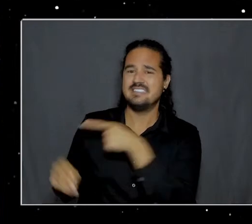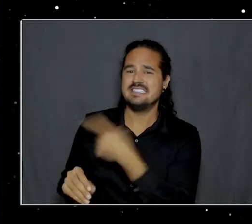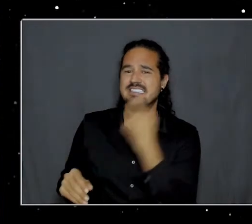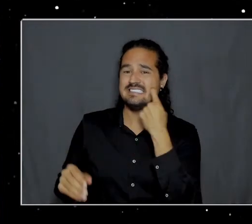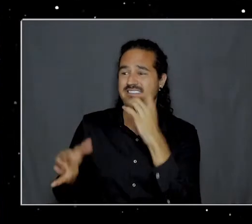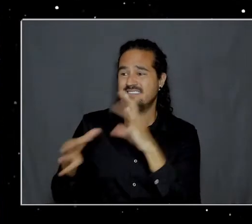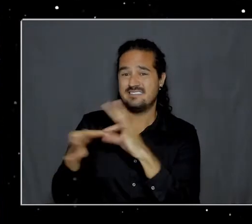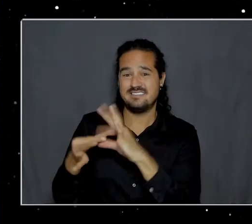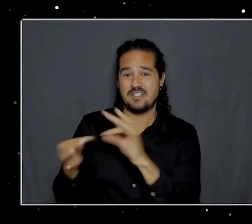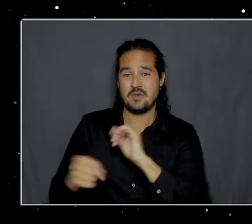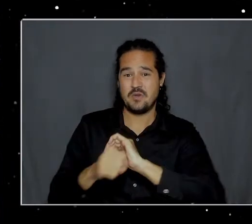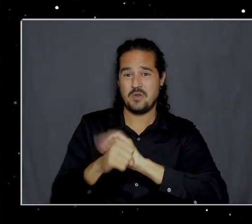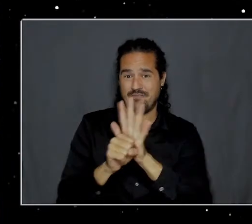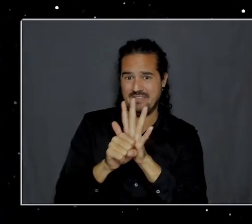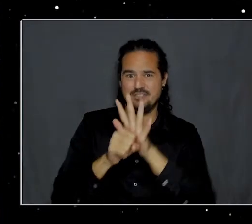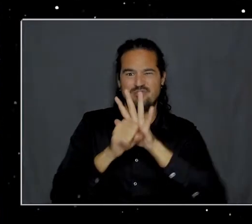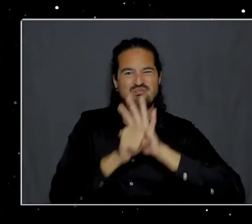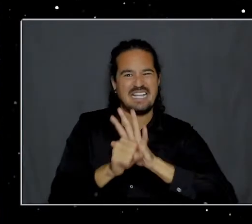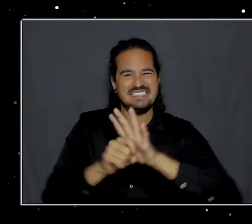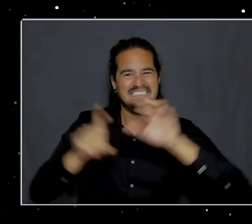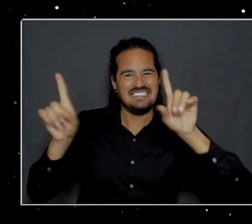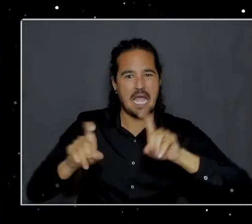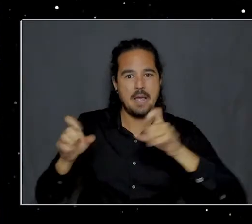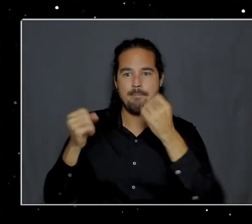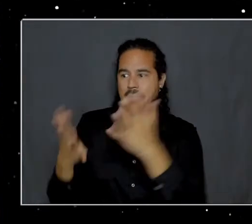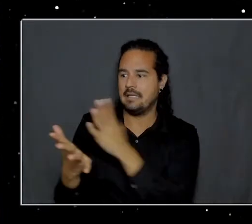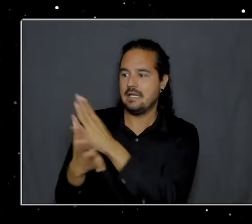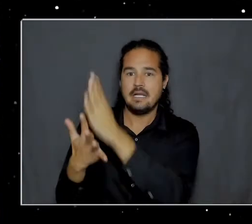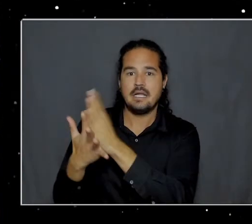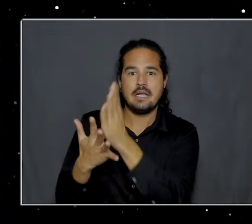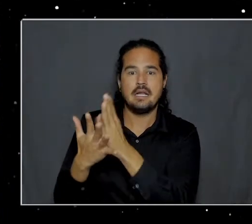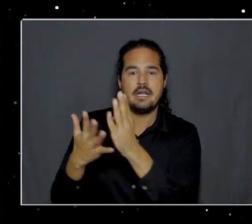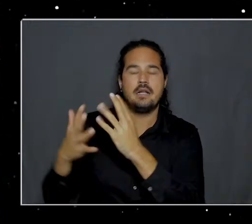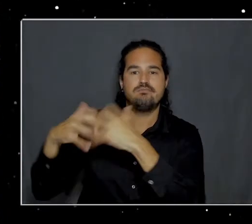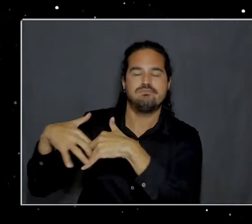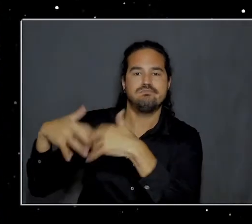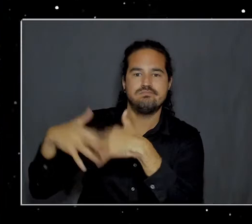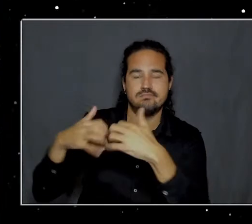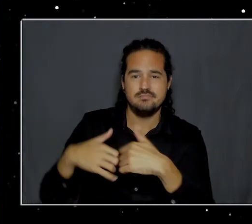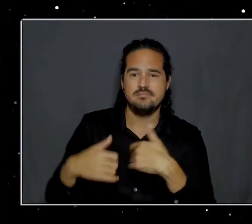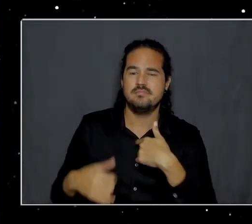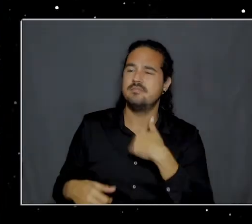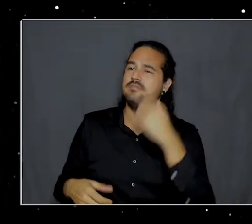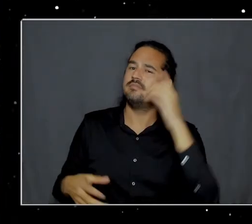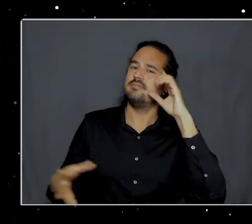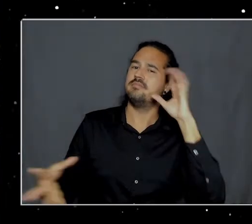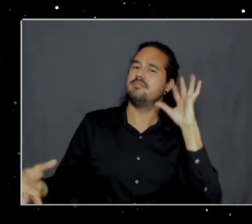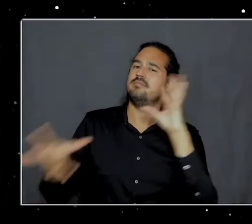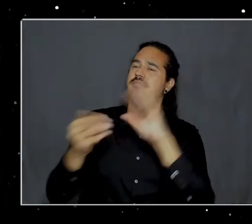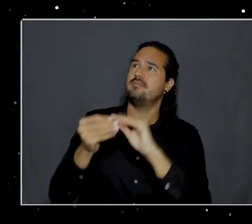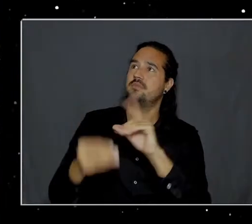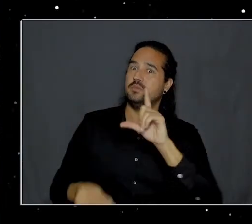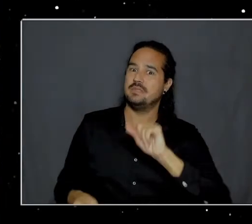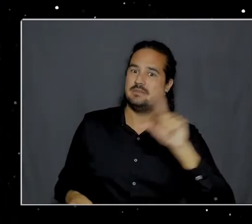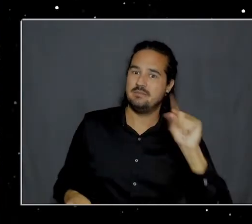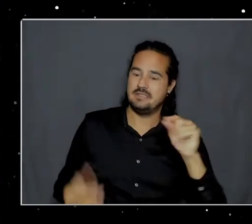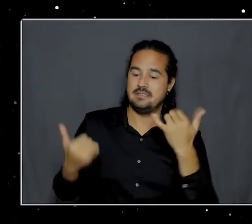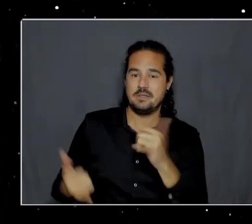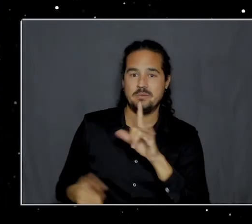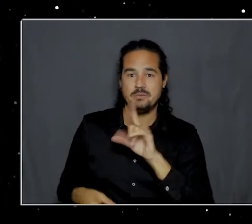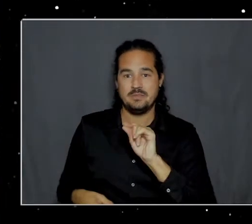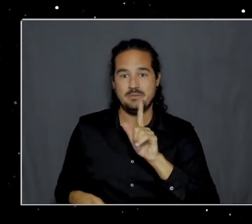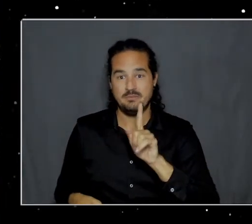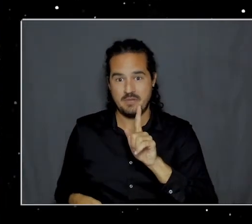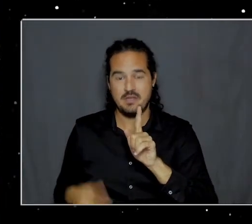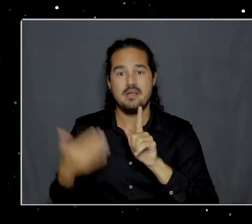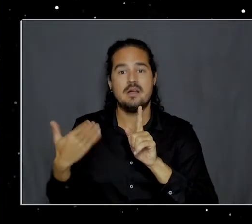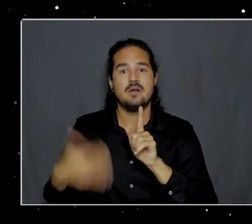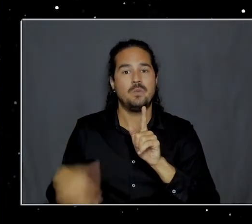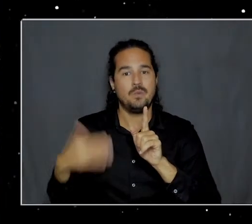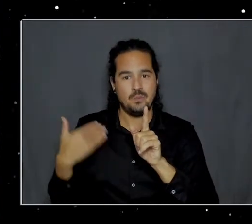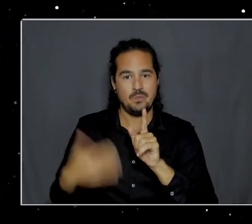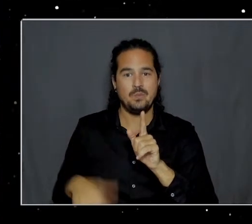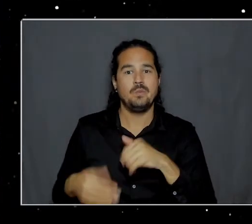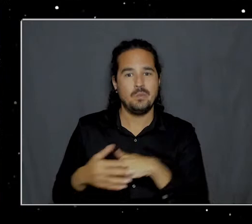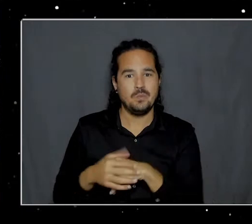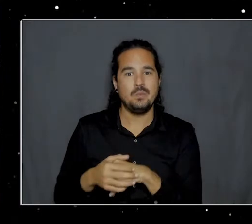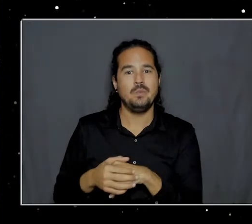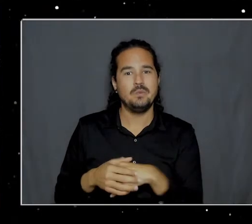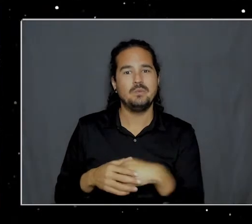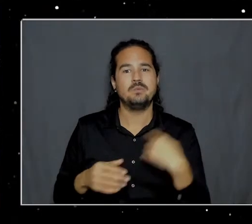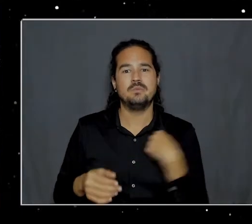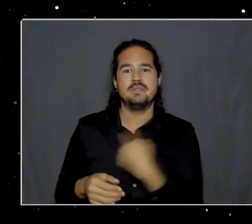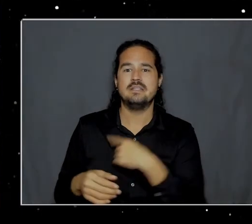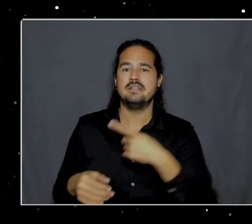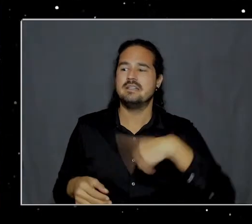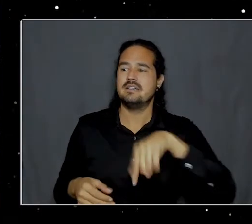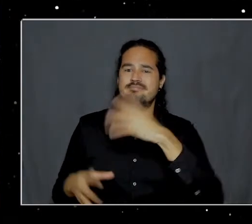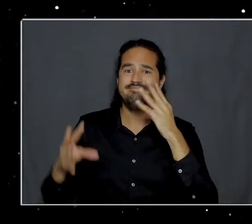COVID, AND HOW IT HAS BEEN A